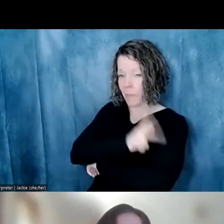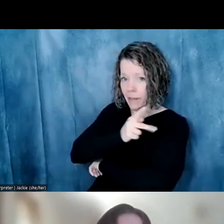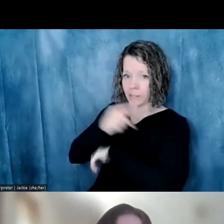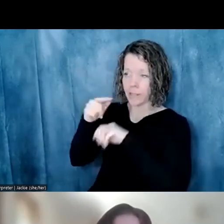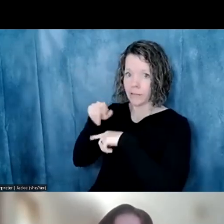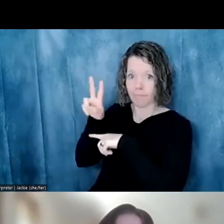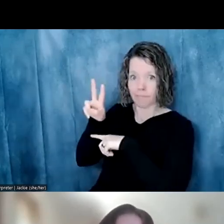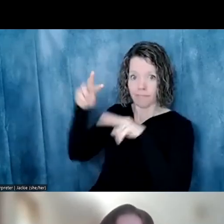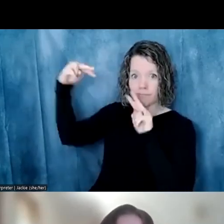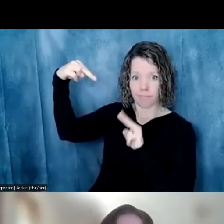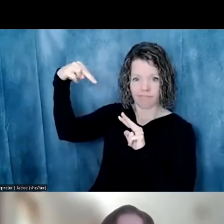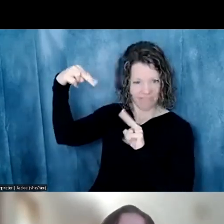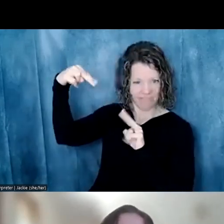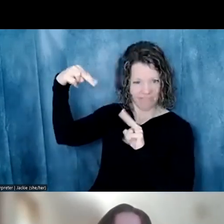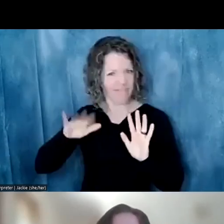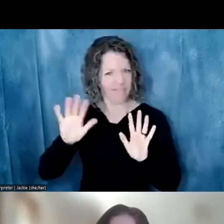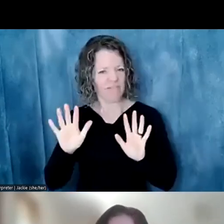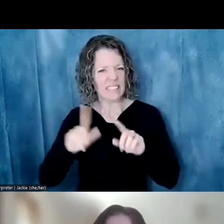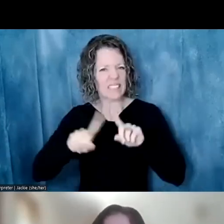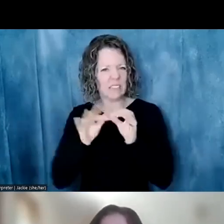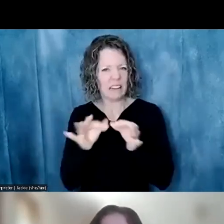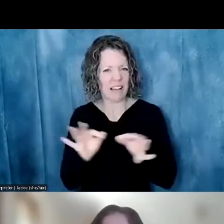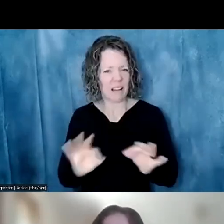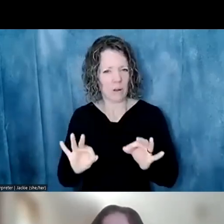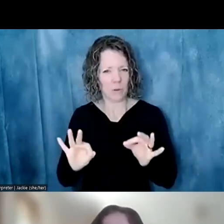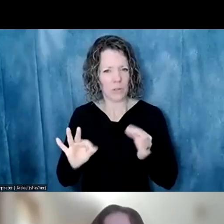which, sort of, suggests a different relationship and a different relationship